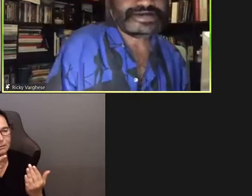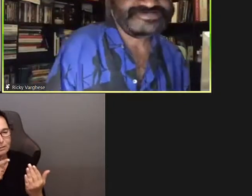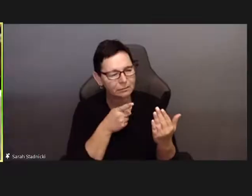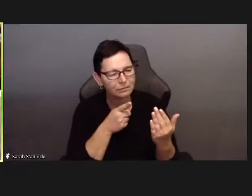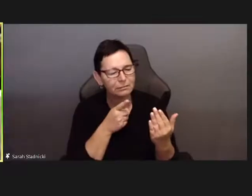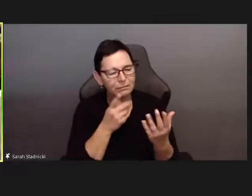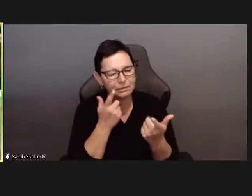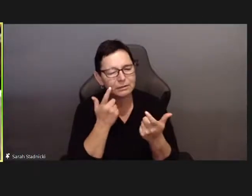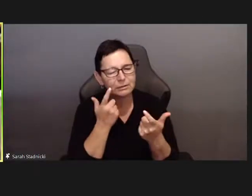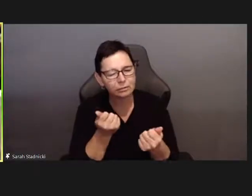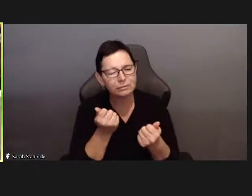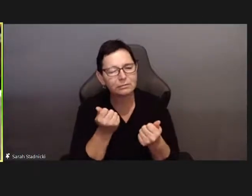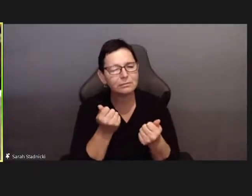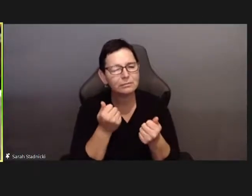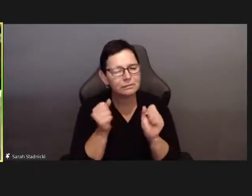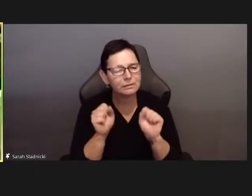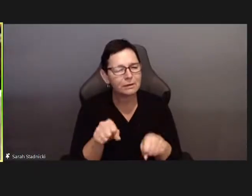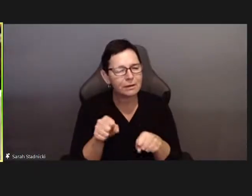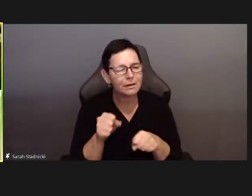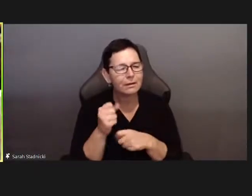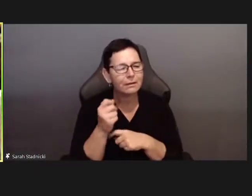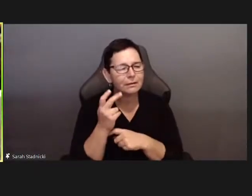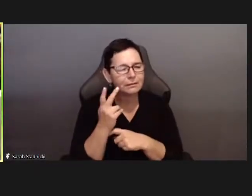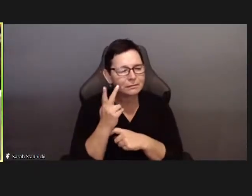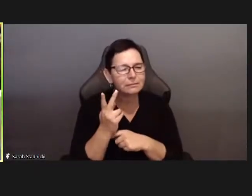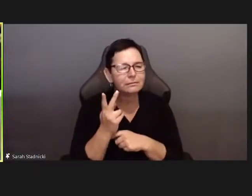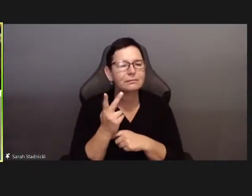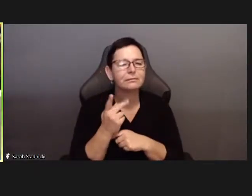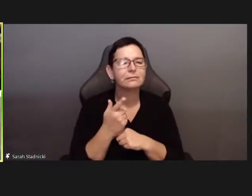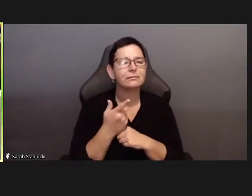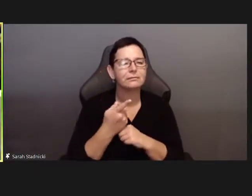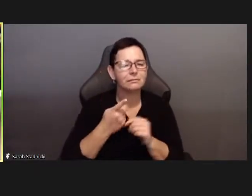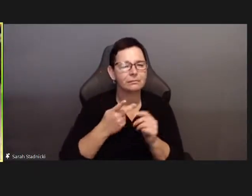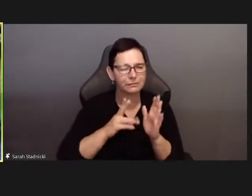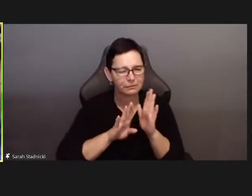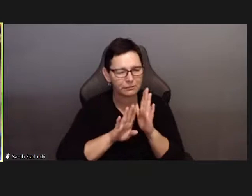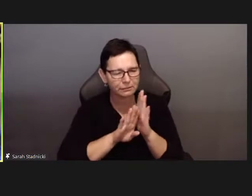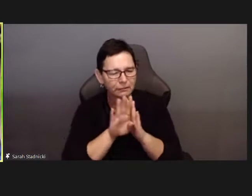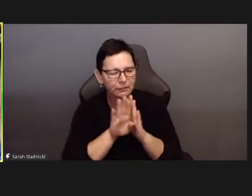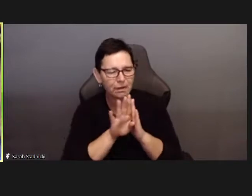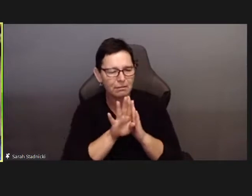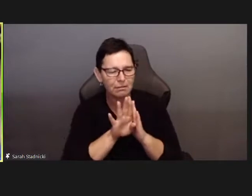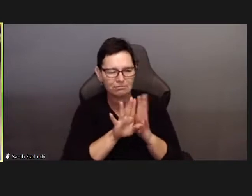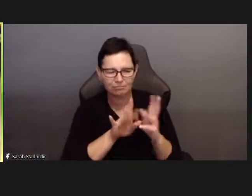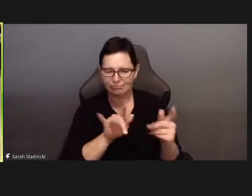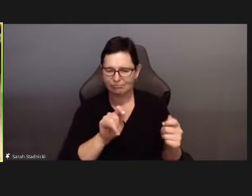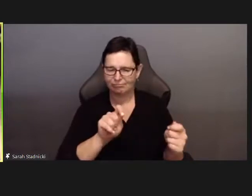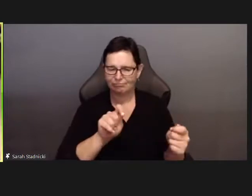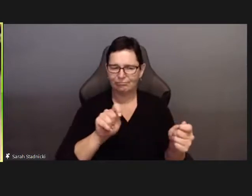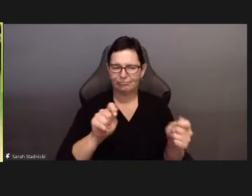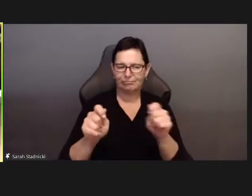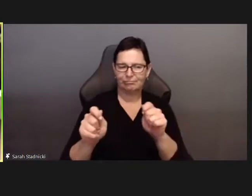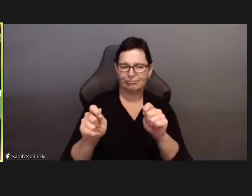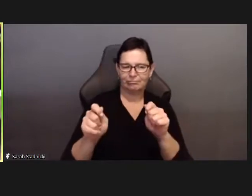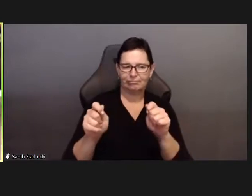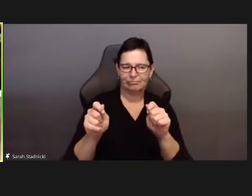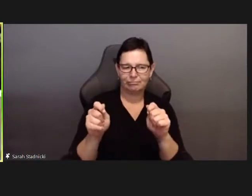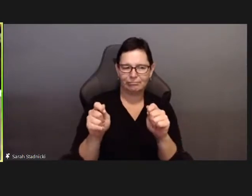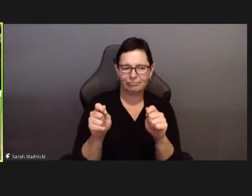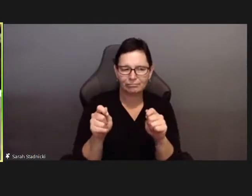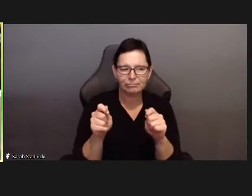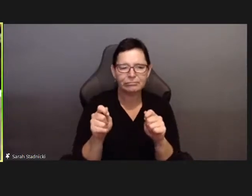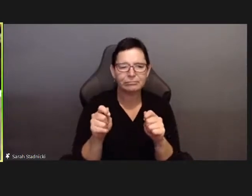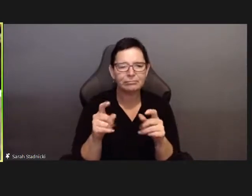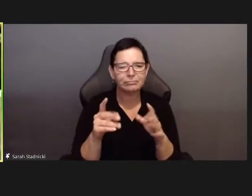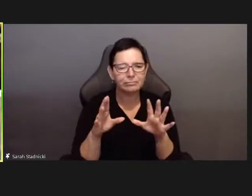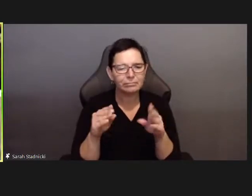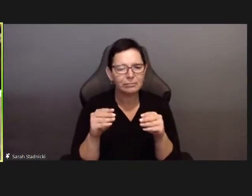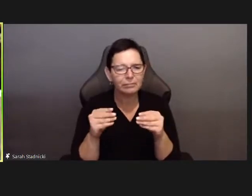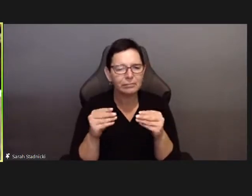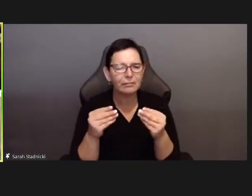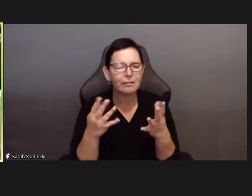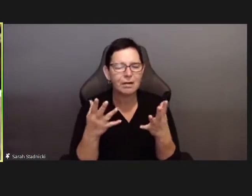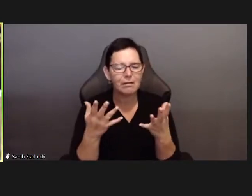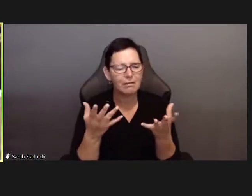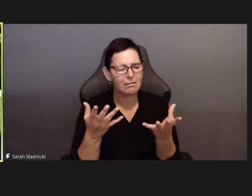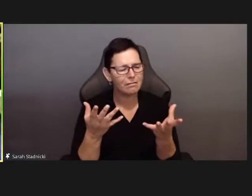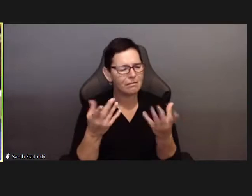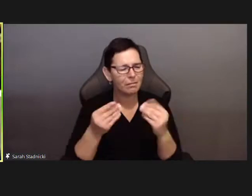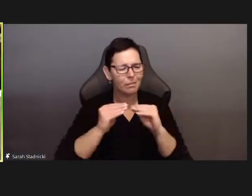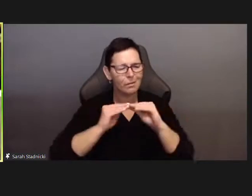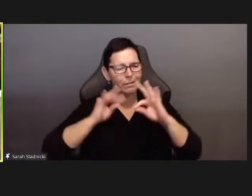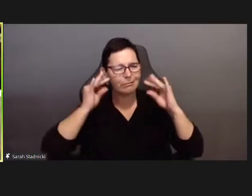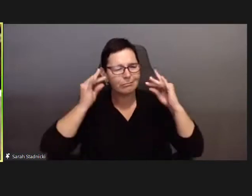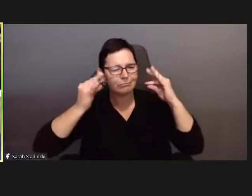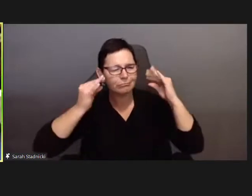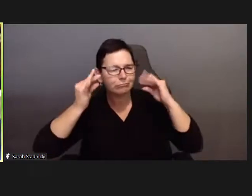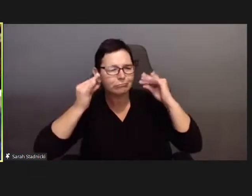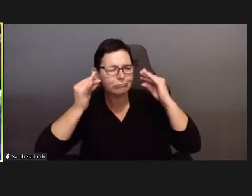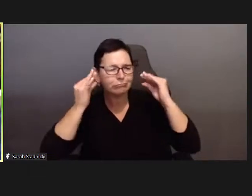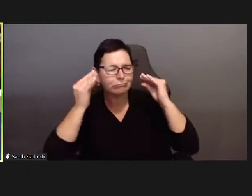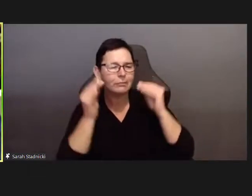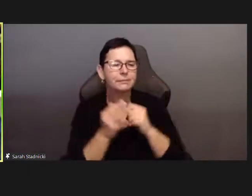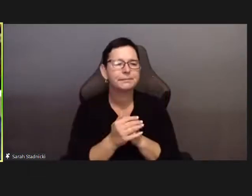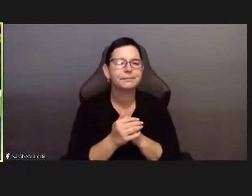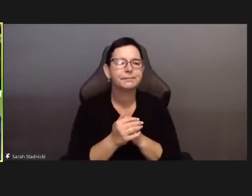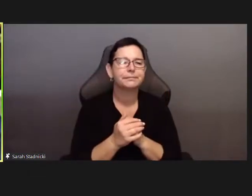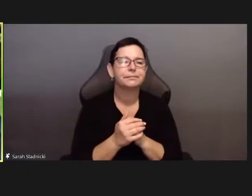Thanks Susanna.